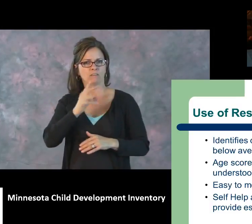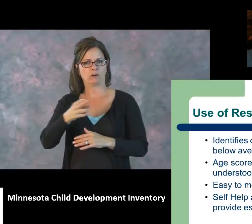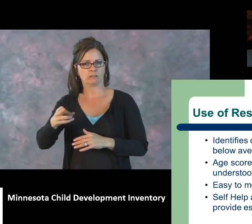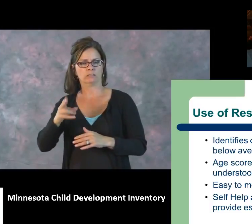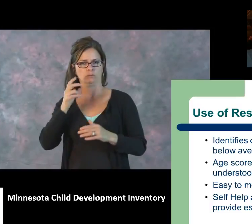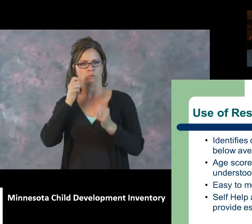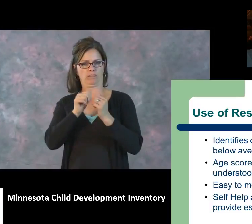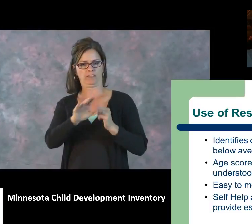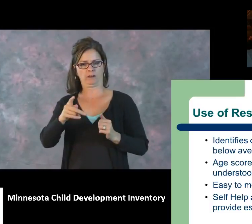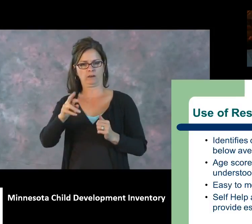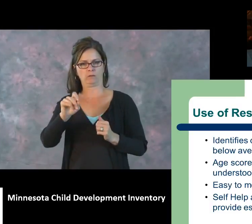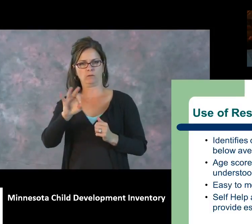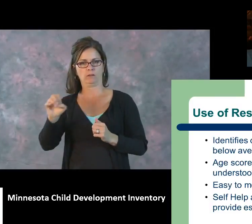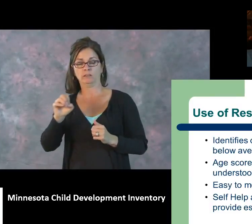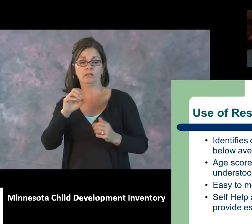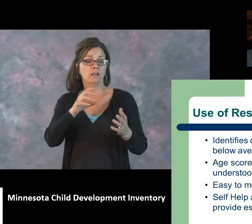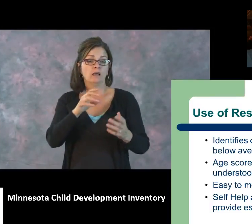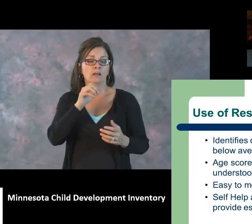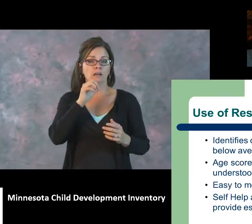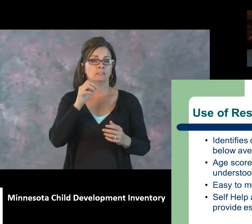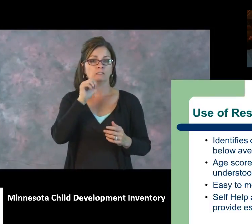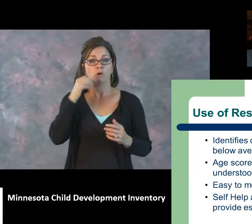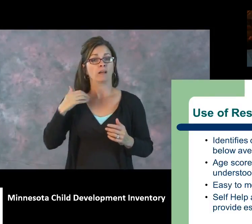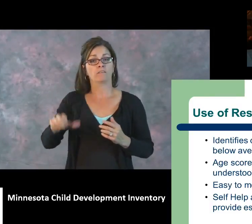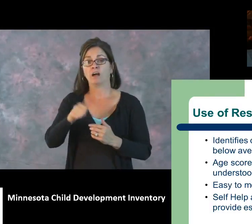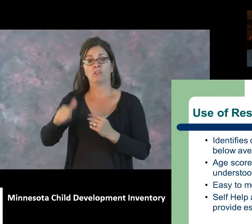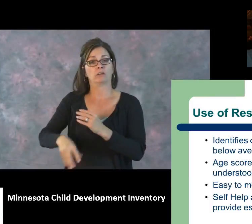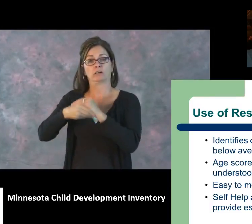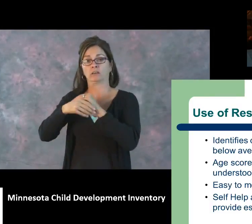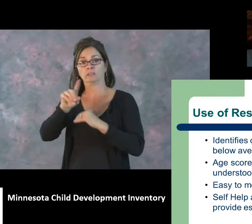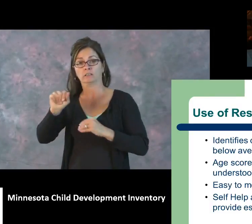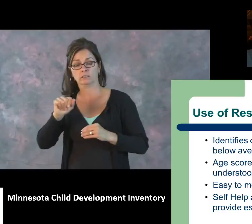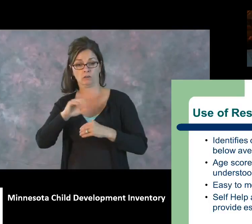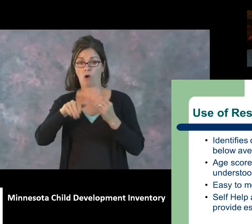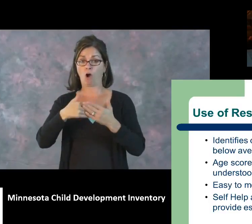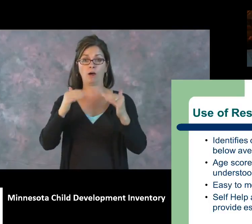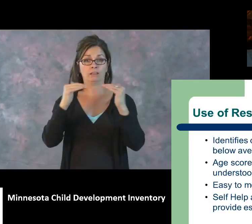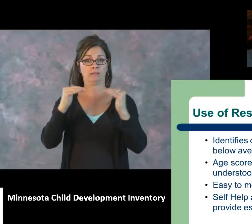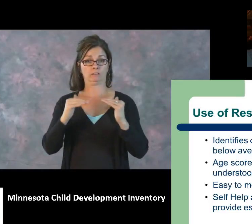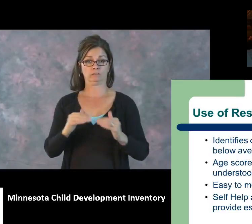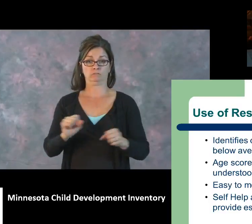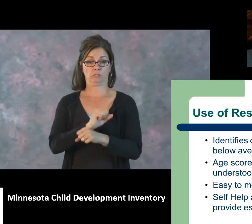who have no additional disabilities, where all level the functioning are where you'd expect,